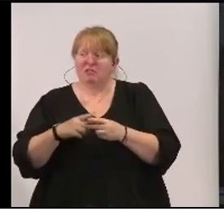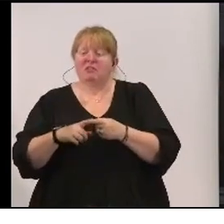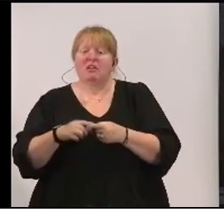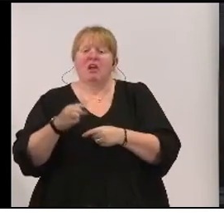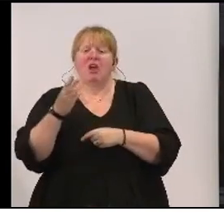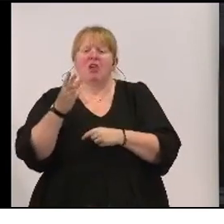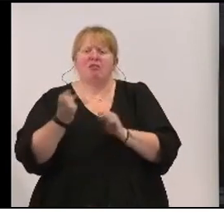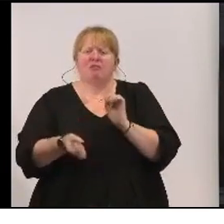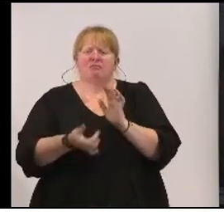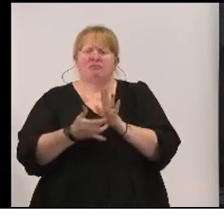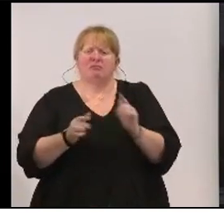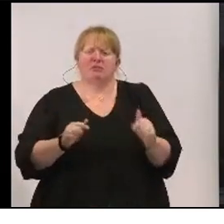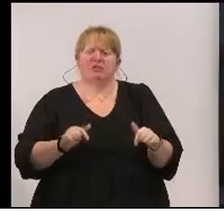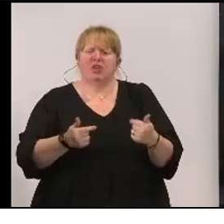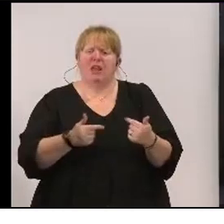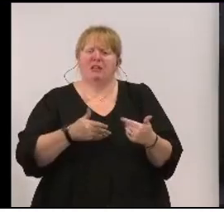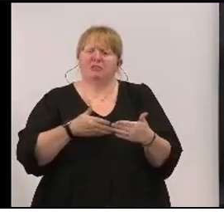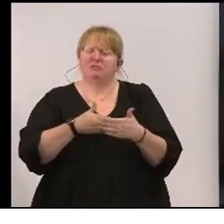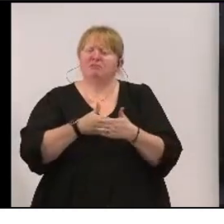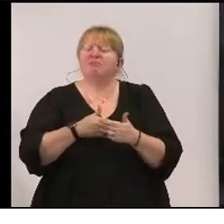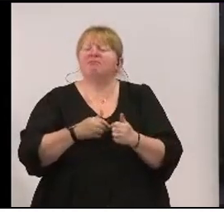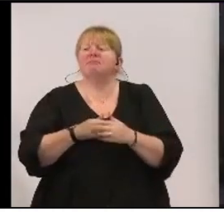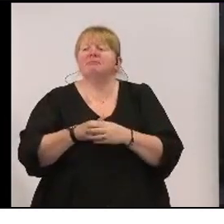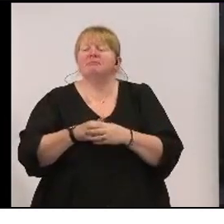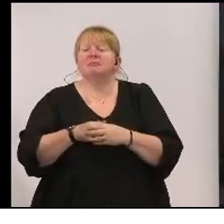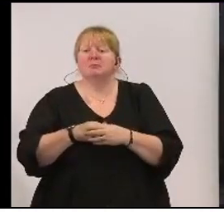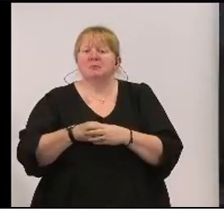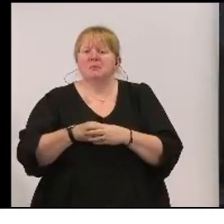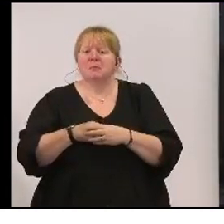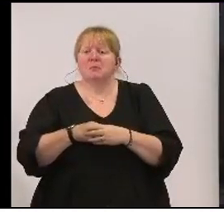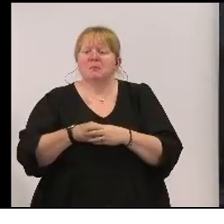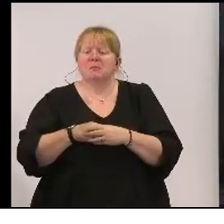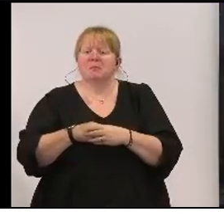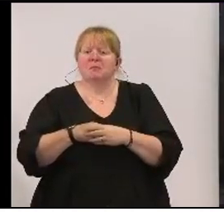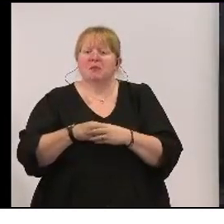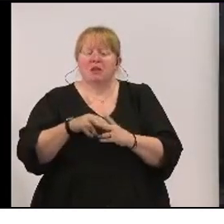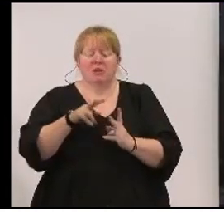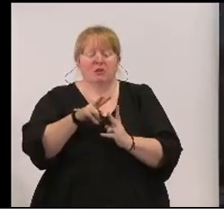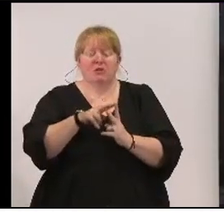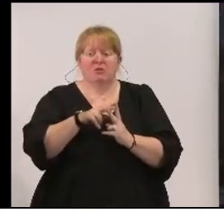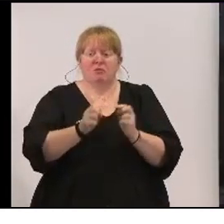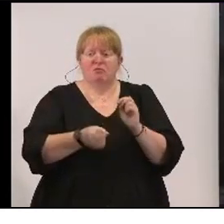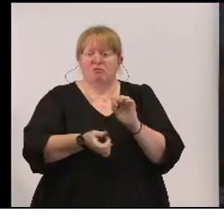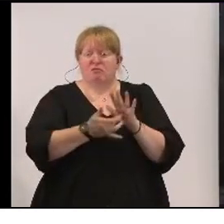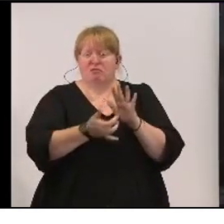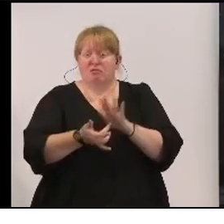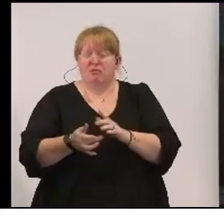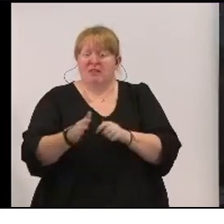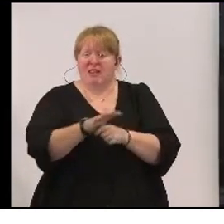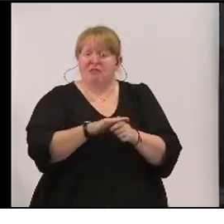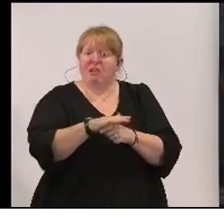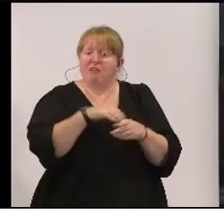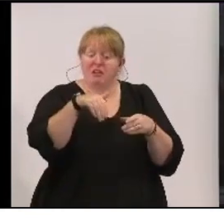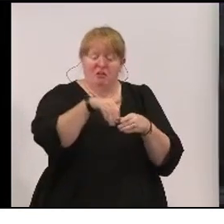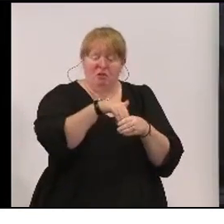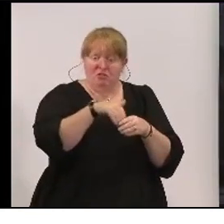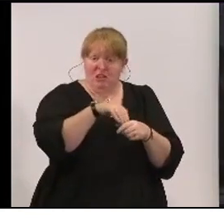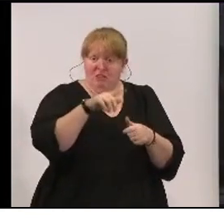significant challenges that I would call out. The two primary areas of focus are our content.